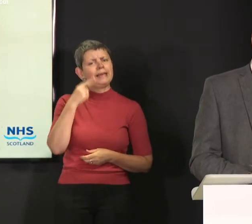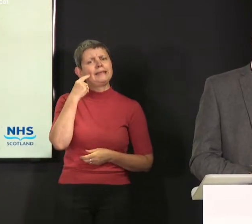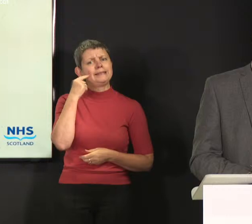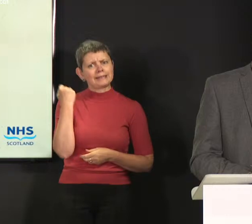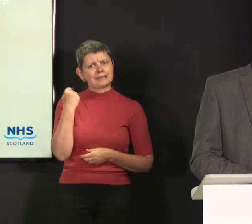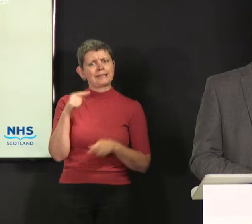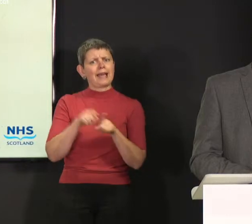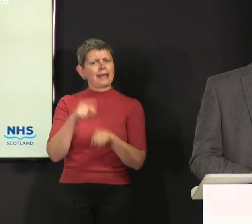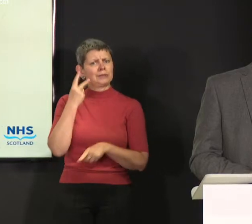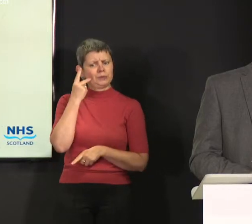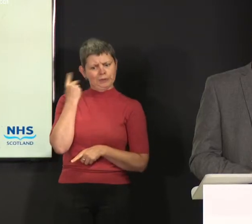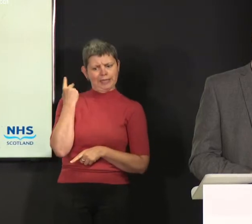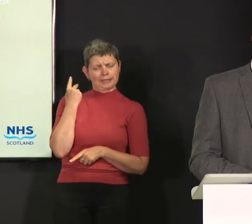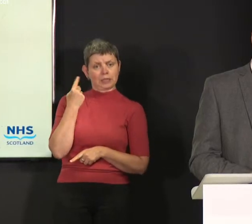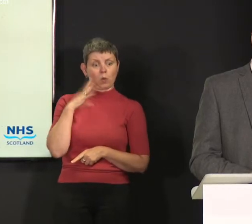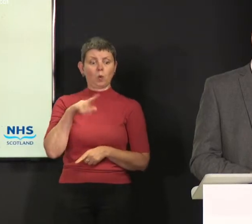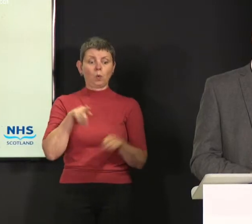we continue to manage a Dumfries and